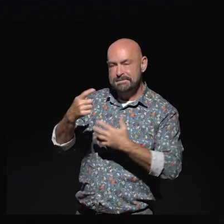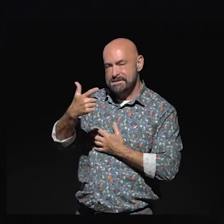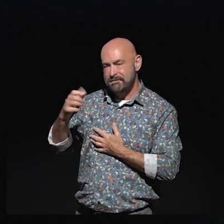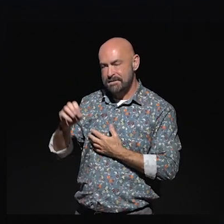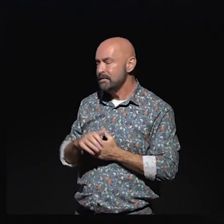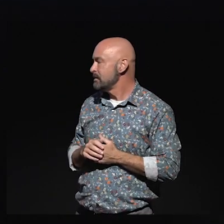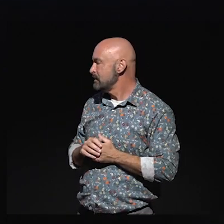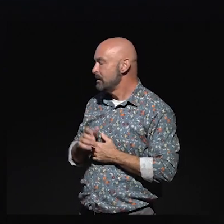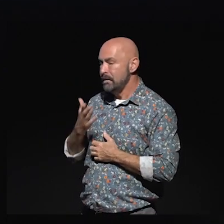Thank goodness.